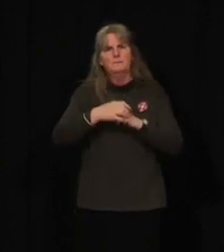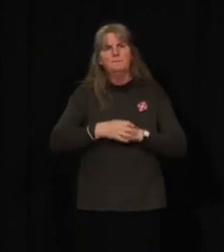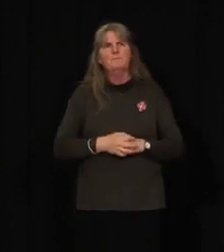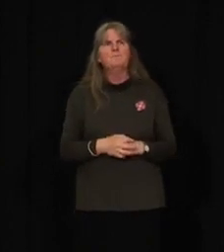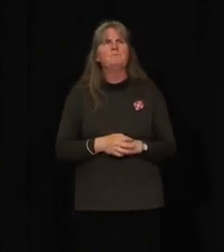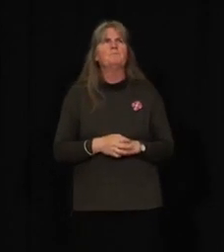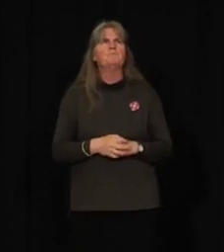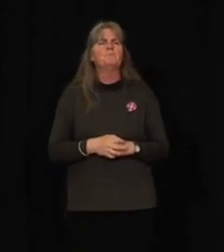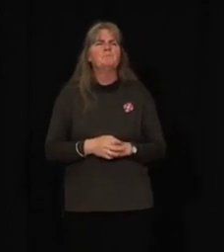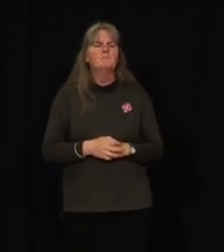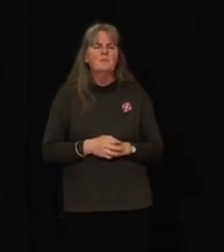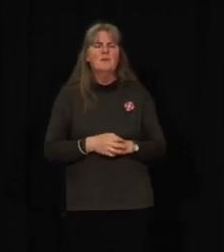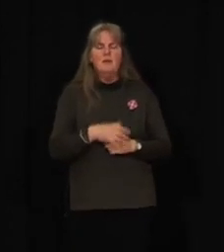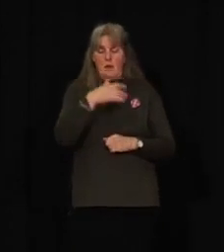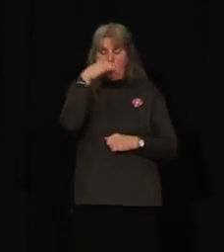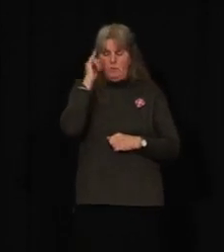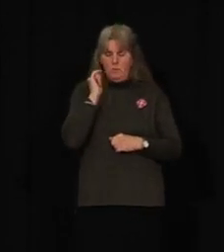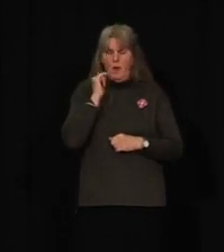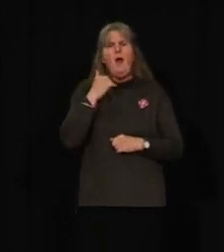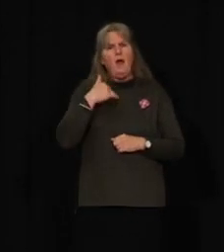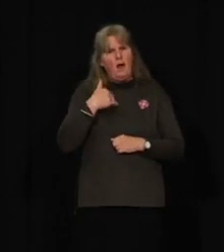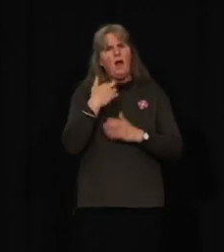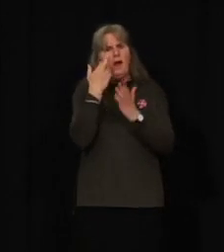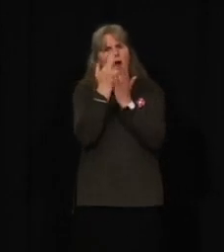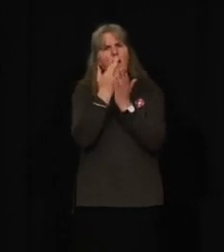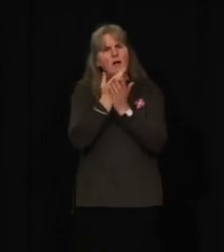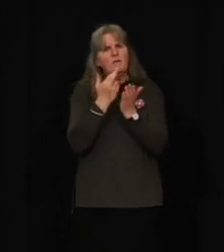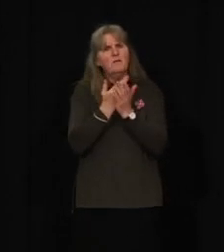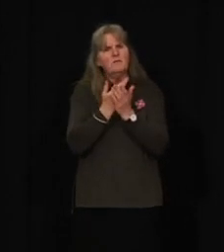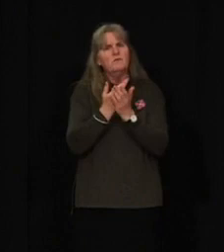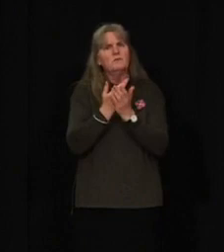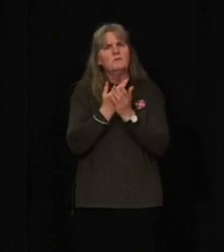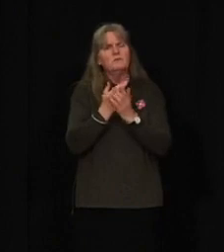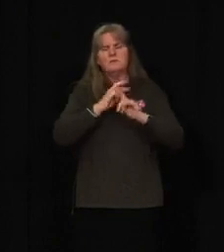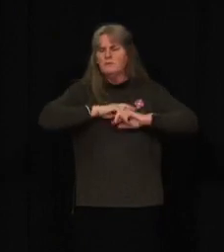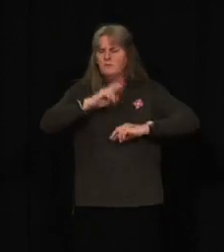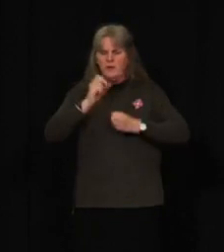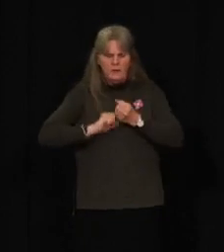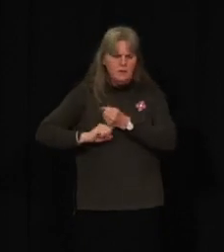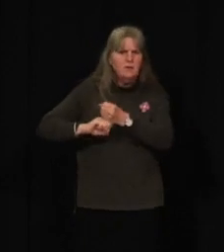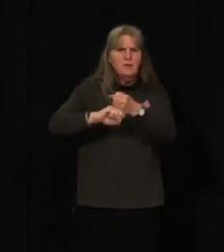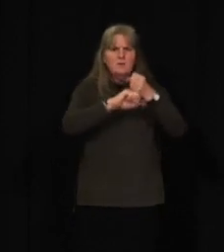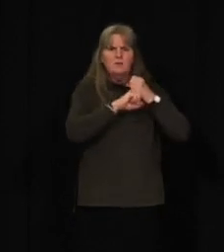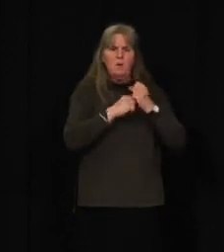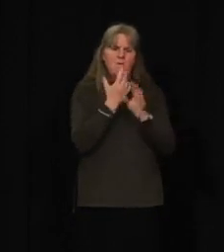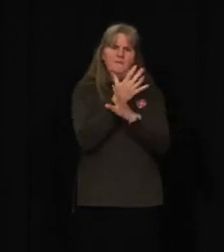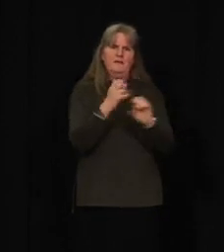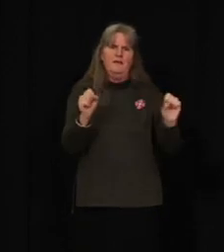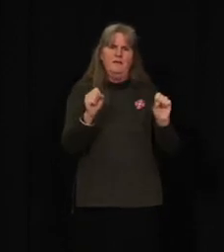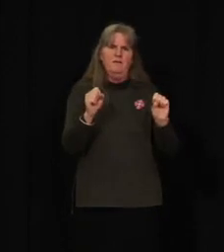There are resources in Yukon to help you, and those agencies are ready and able to help you plan for safety and explore your